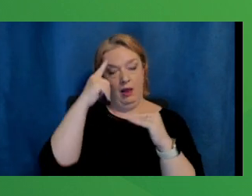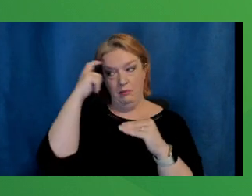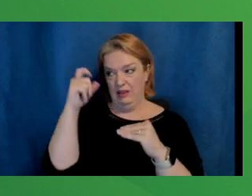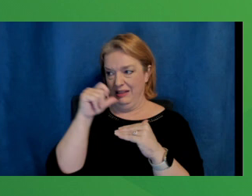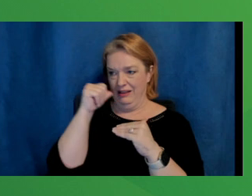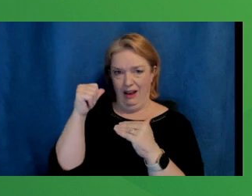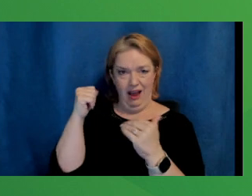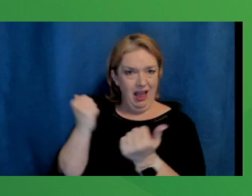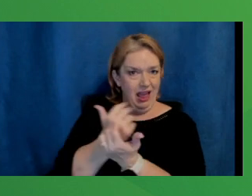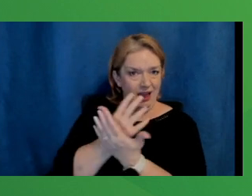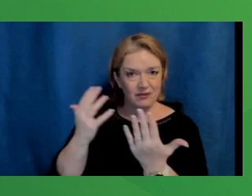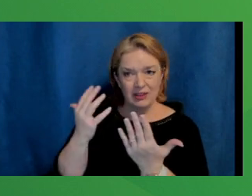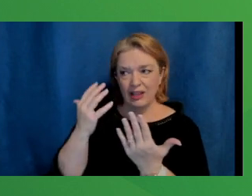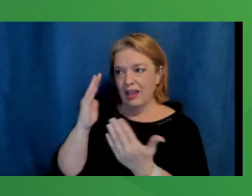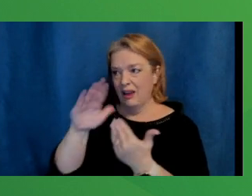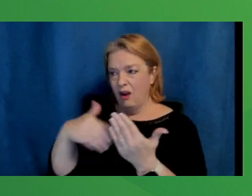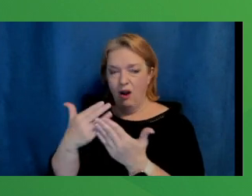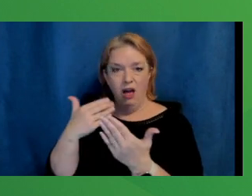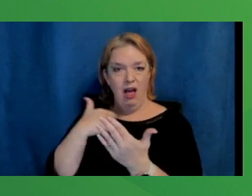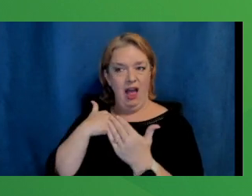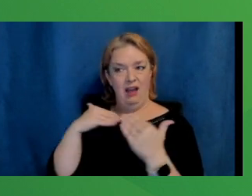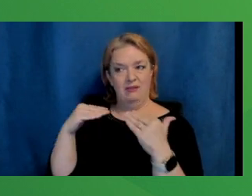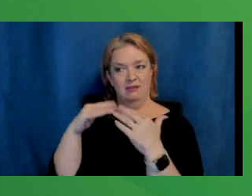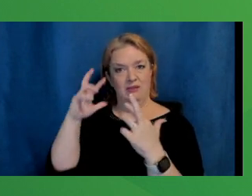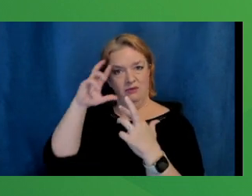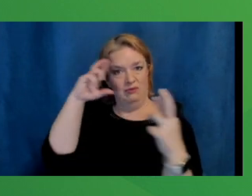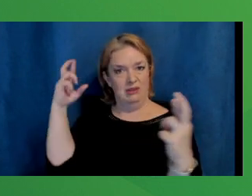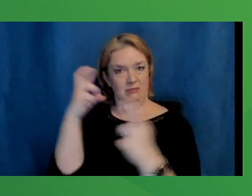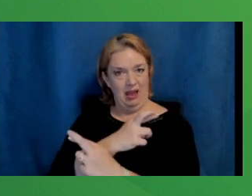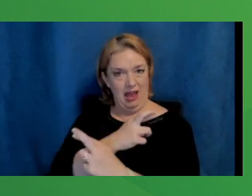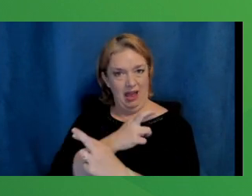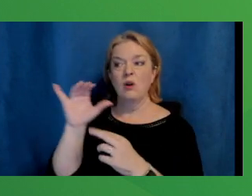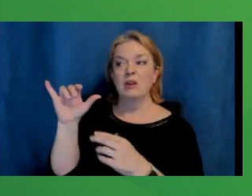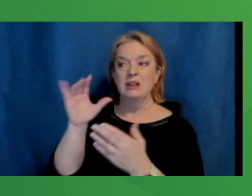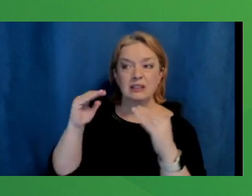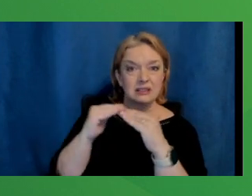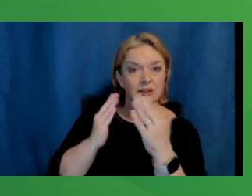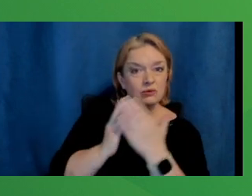respect or has the same rights, or is treated the same. I was so proud of them for coming